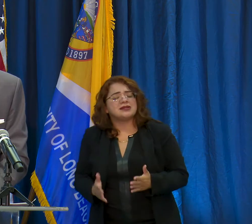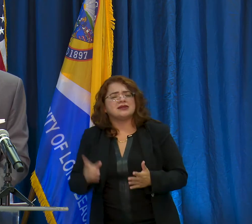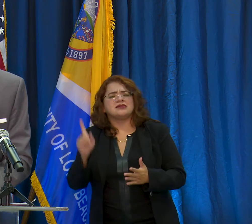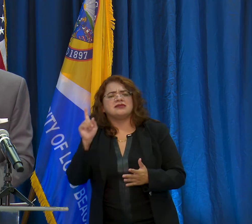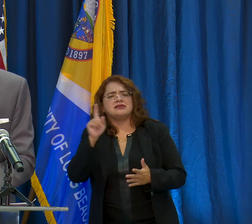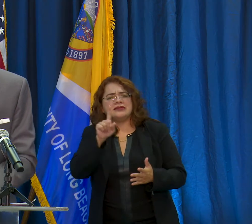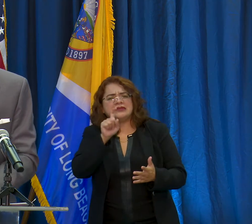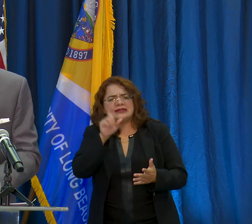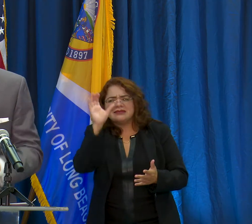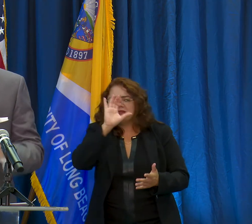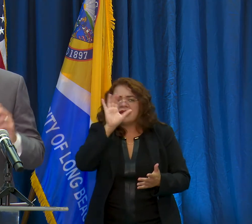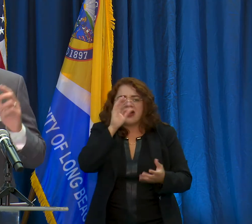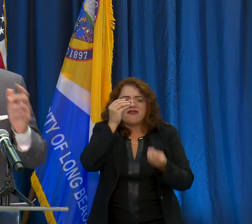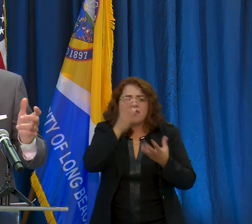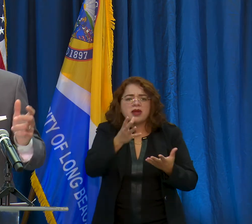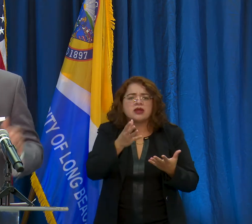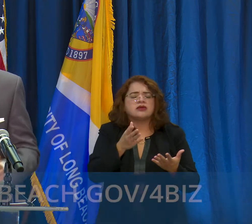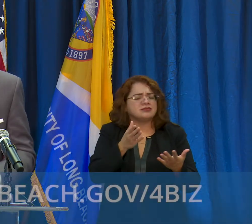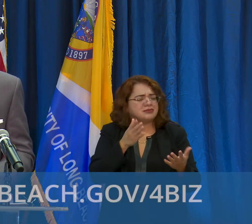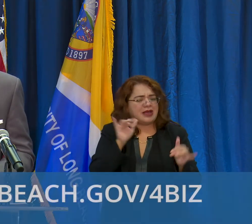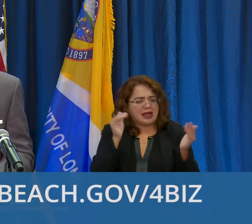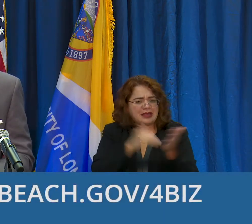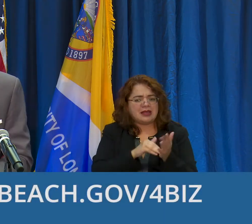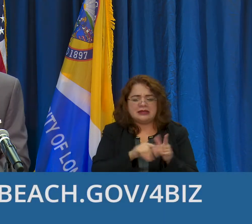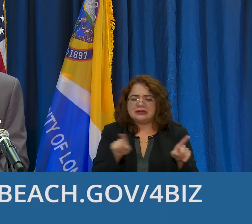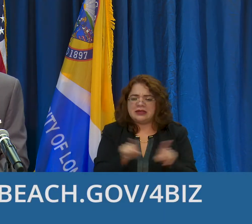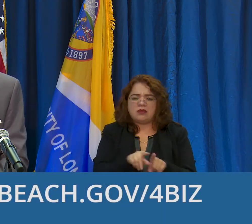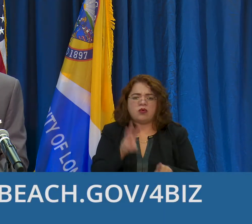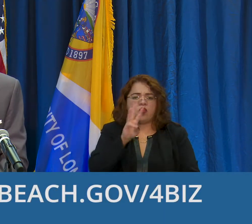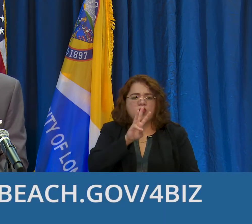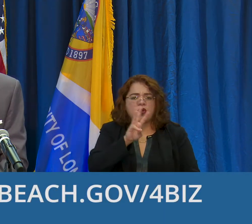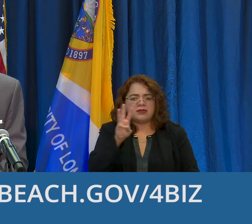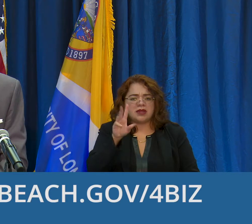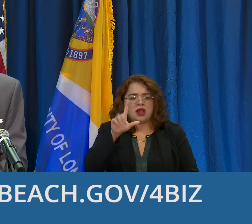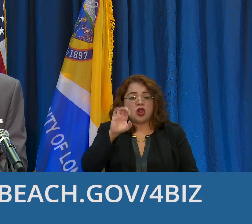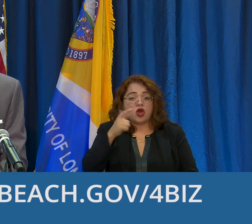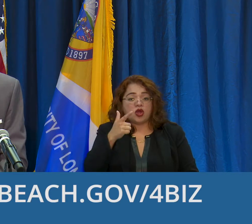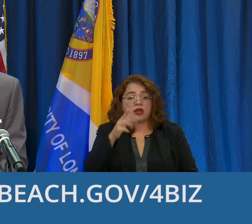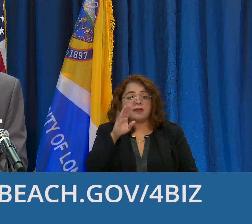loan programs either through our website at longbeach.gov/4biz